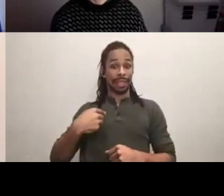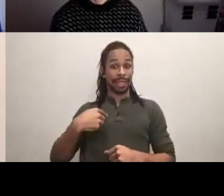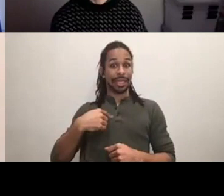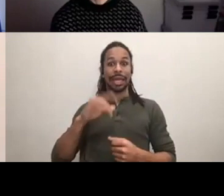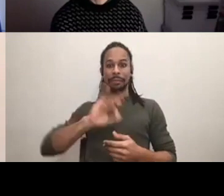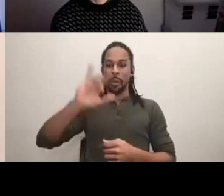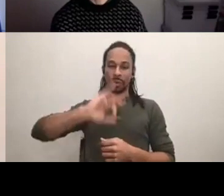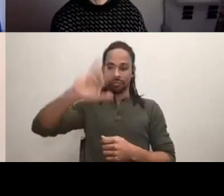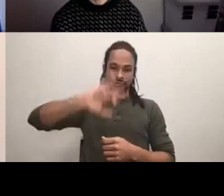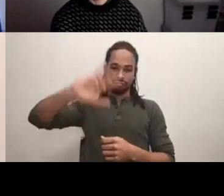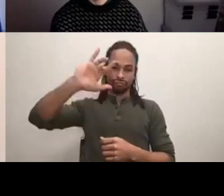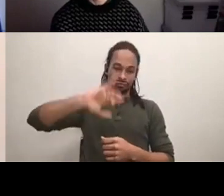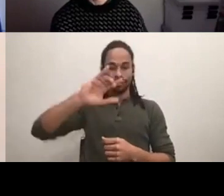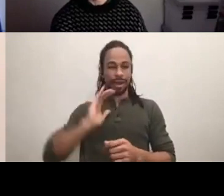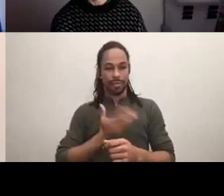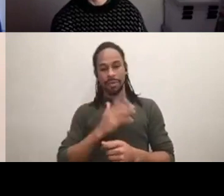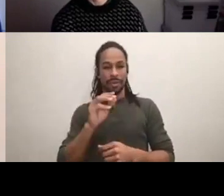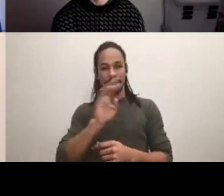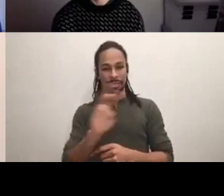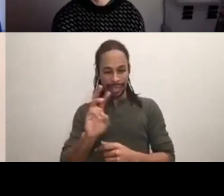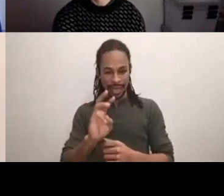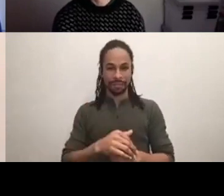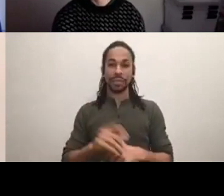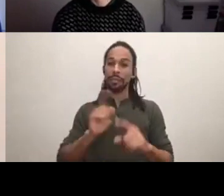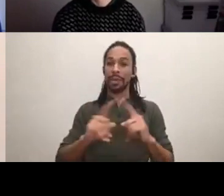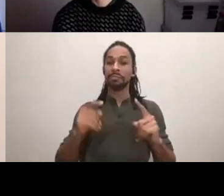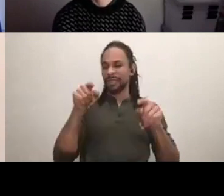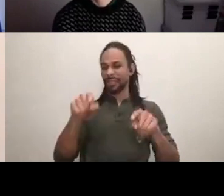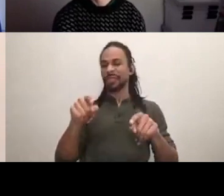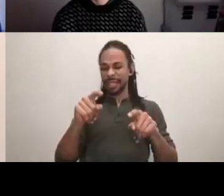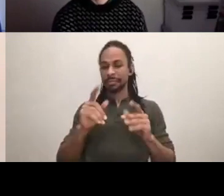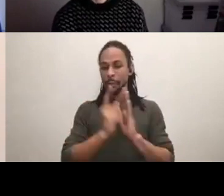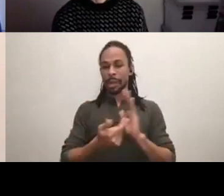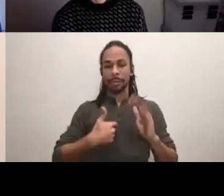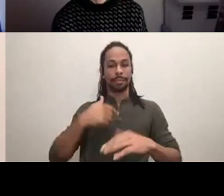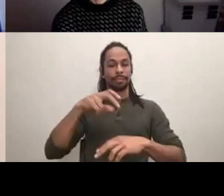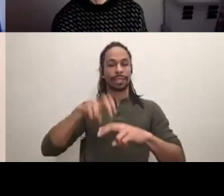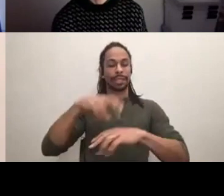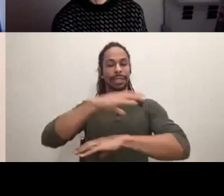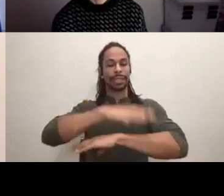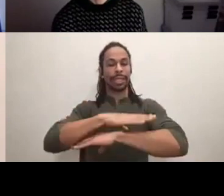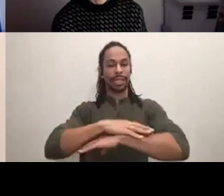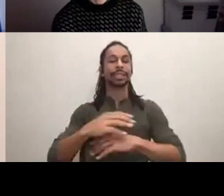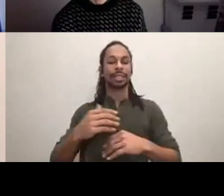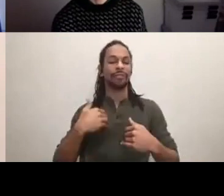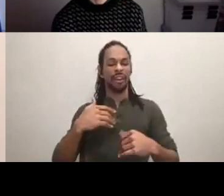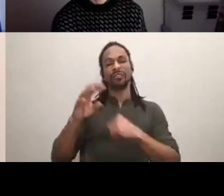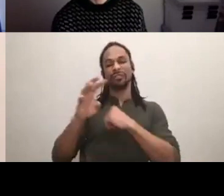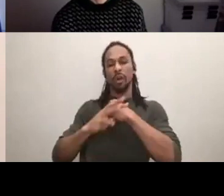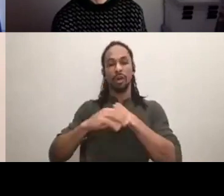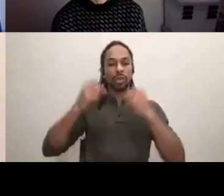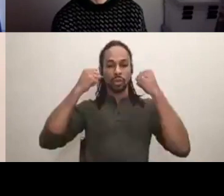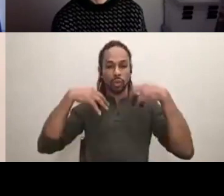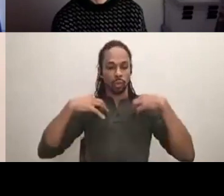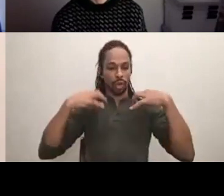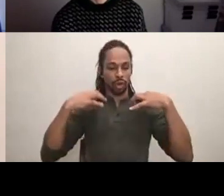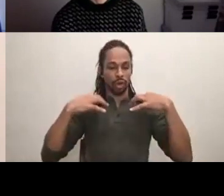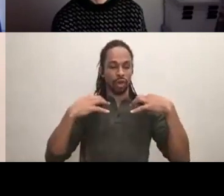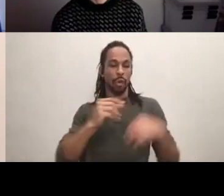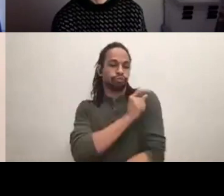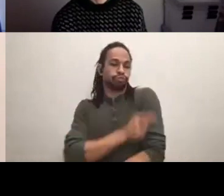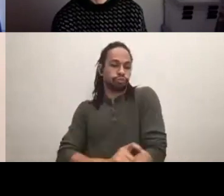is now oven with the quick claps. The sound starts to feel like a small wave, the melody